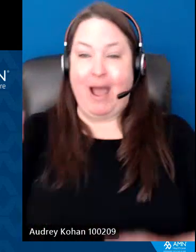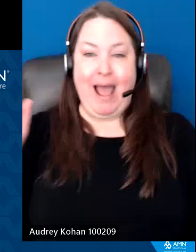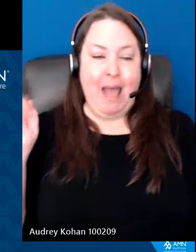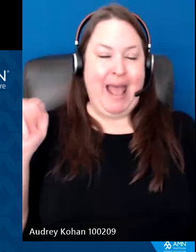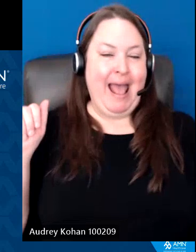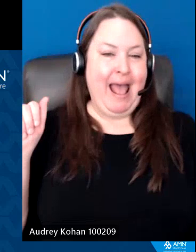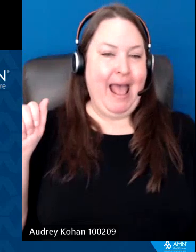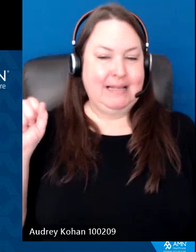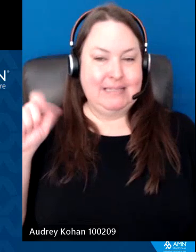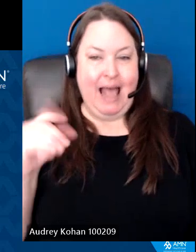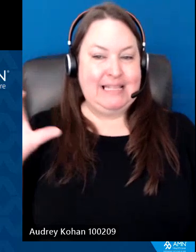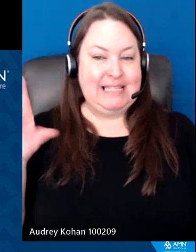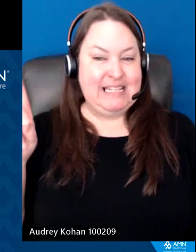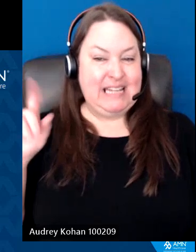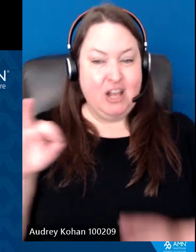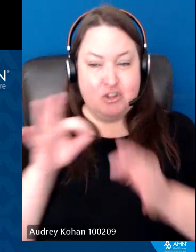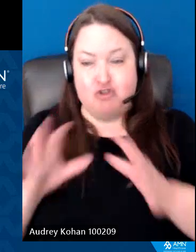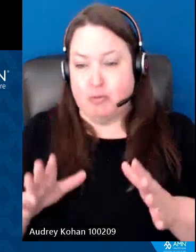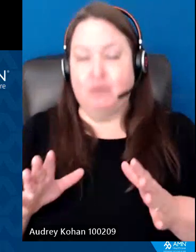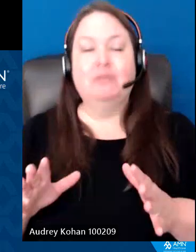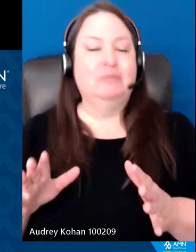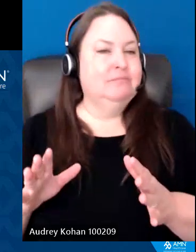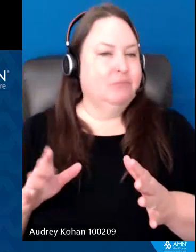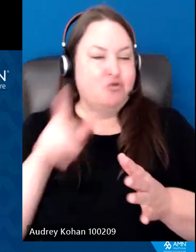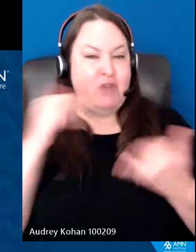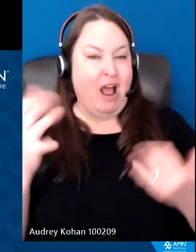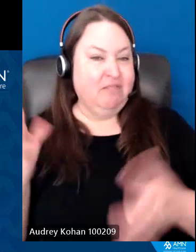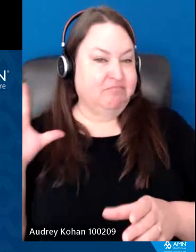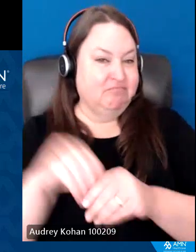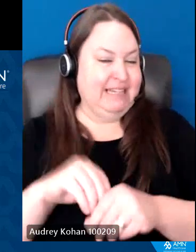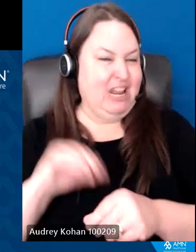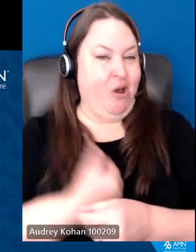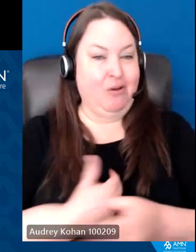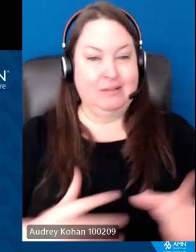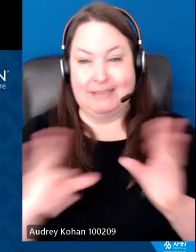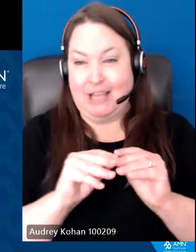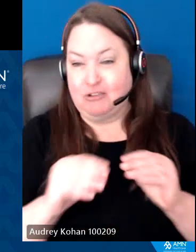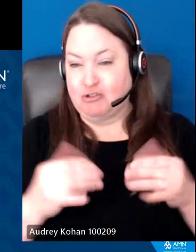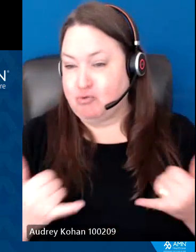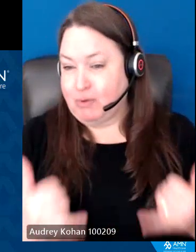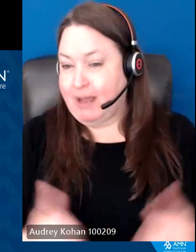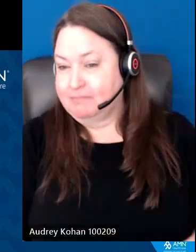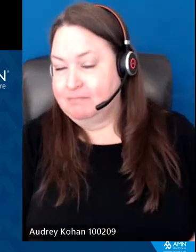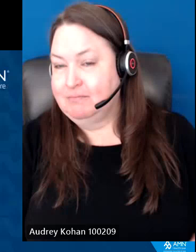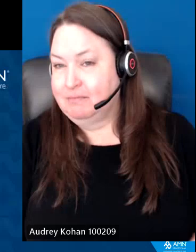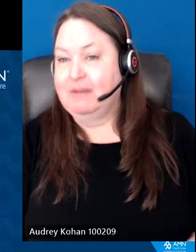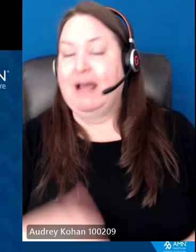CDI interpreters uh who are participating in our session today if we can go to the next one just